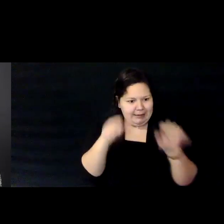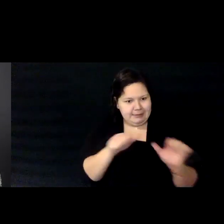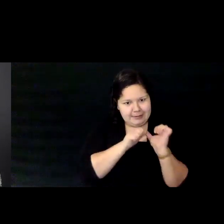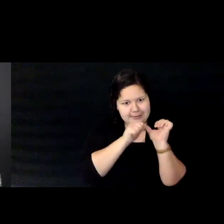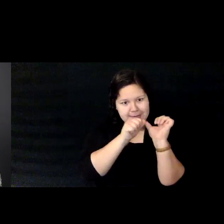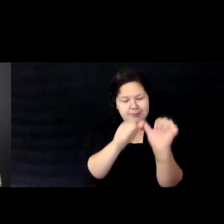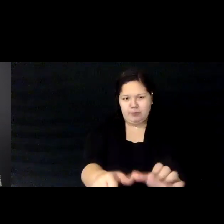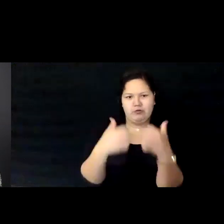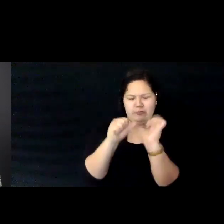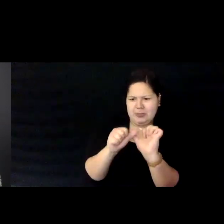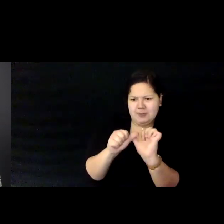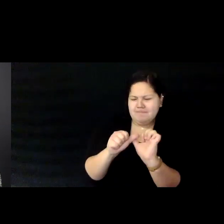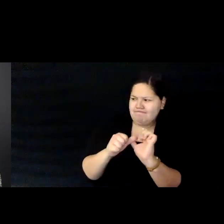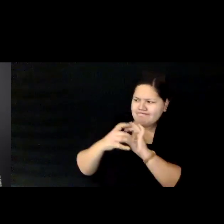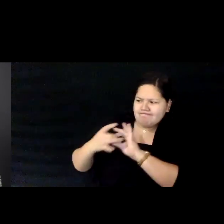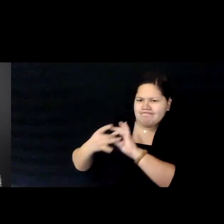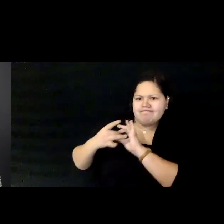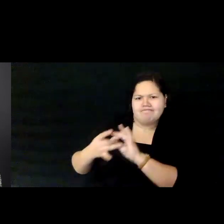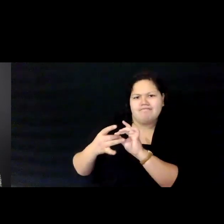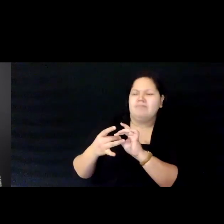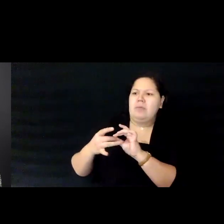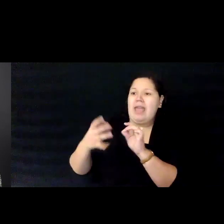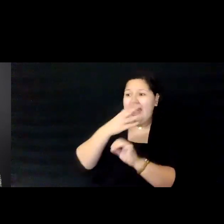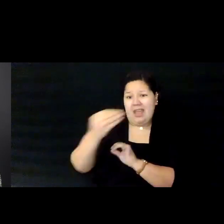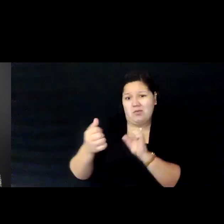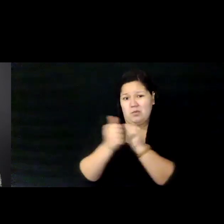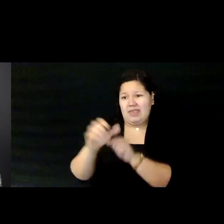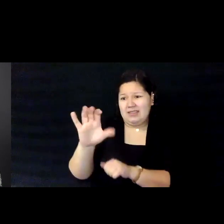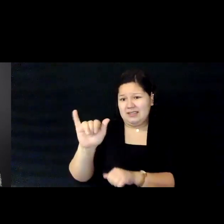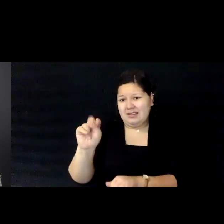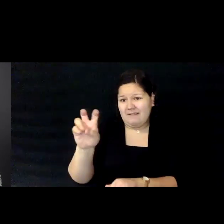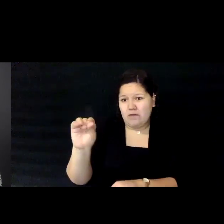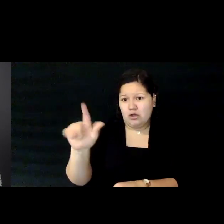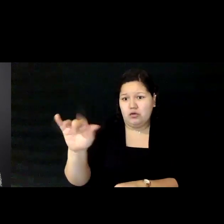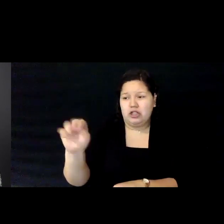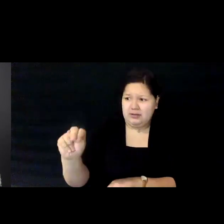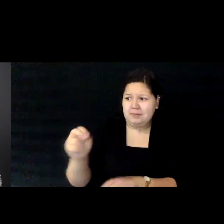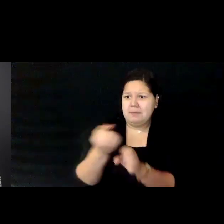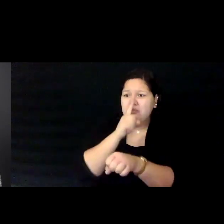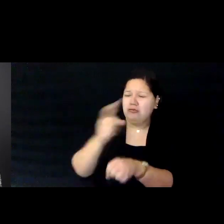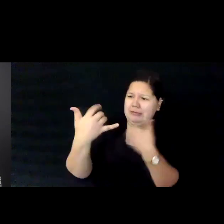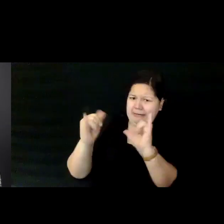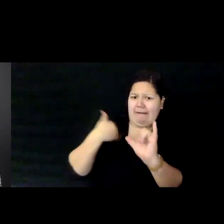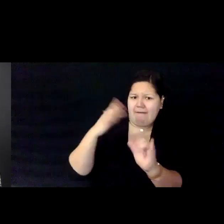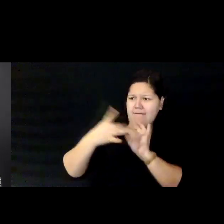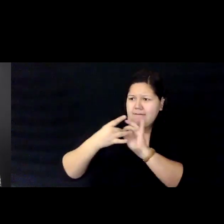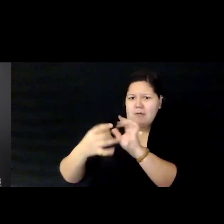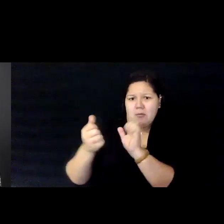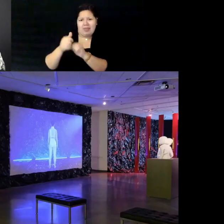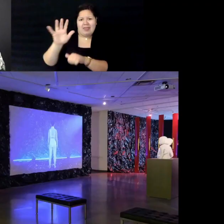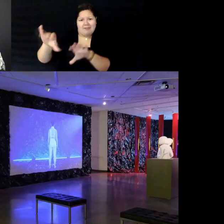nurturing this relationship with Cinevolution over the years, as the world has changed so much.